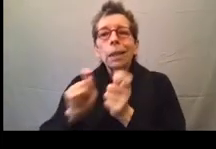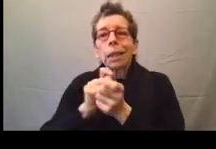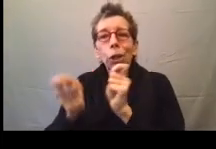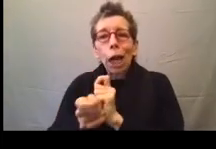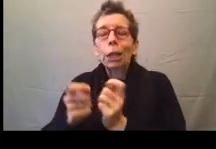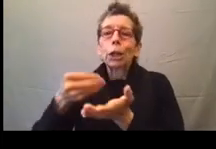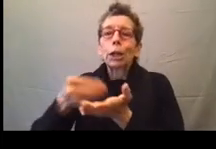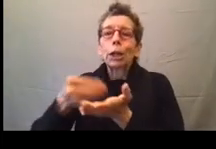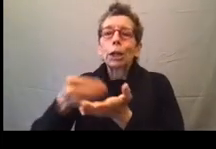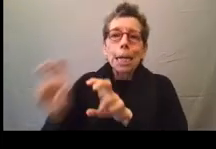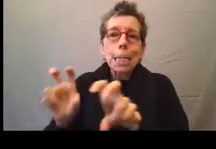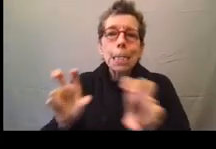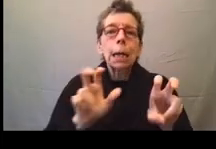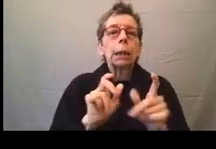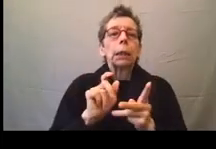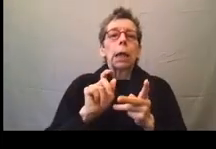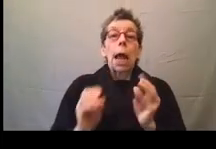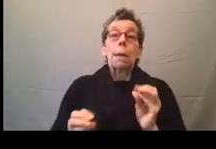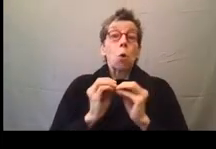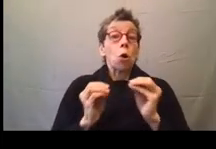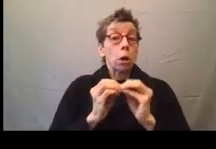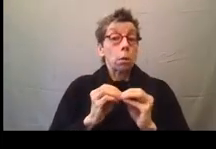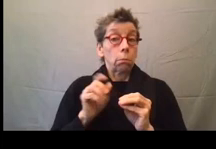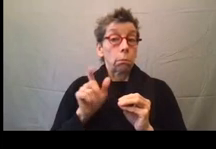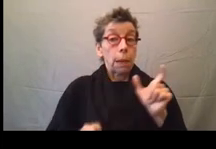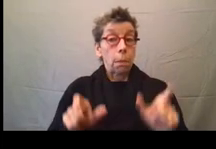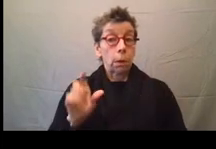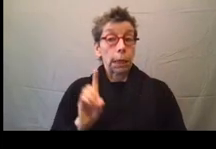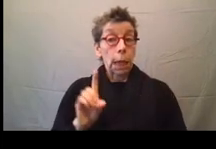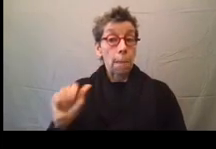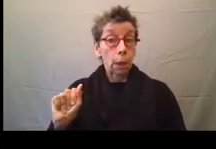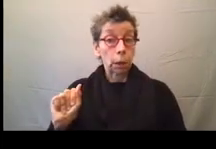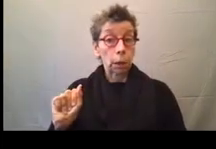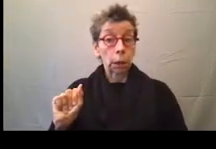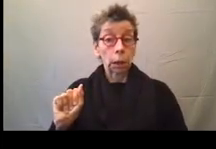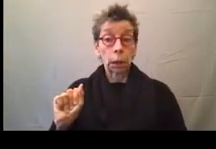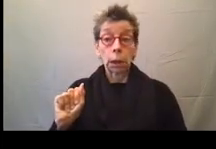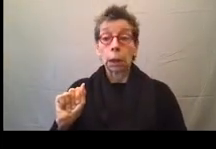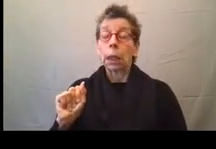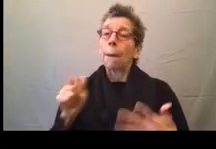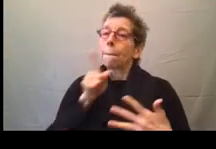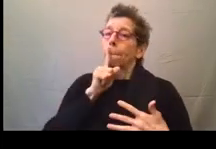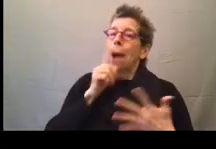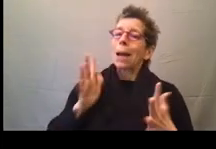as more people with disabilities are, I don't want to say being creative, but as more people